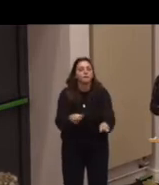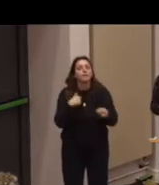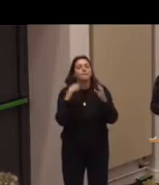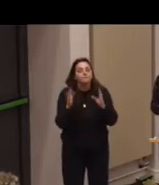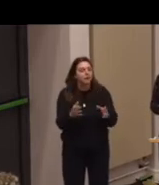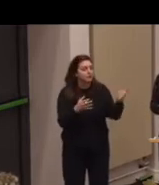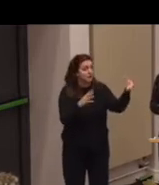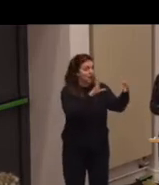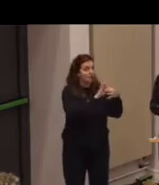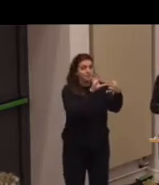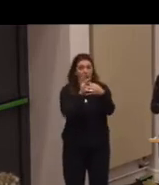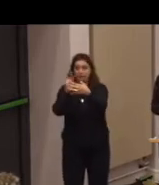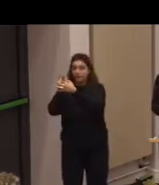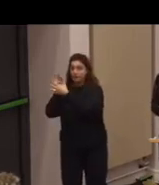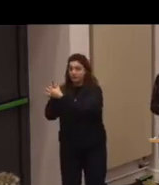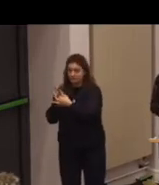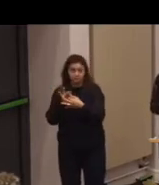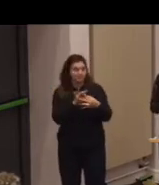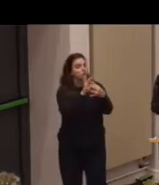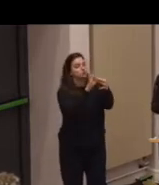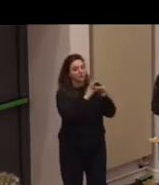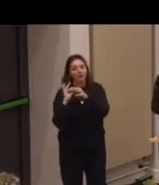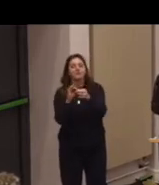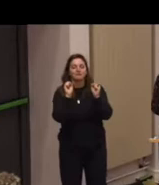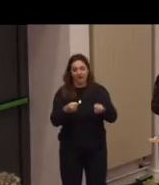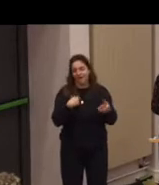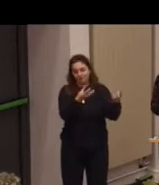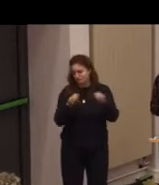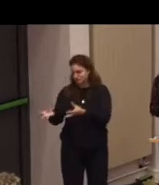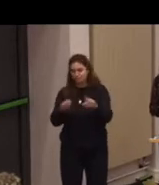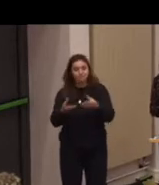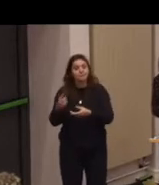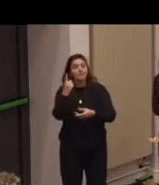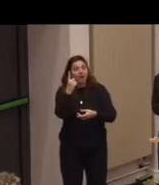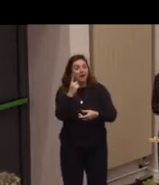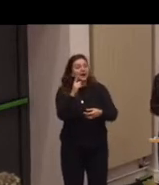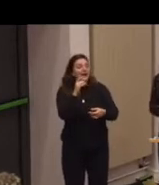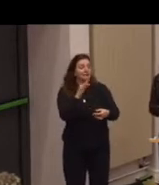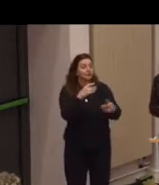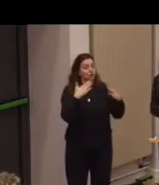providers. But often we don't see co‑ordination between humanitarian actors, the international